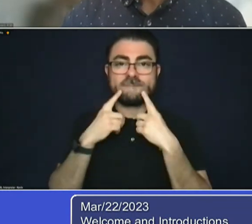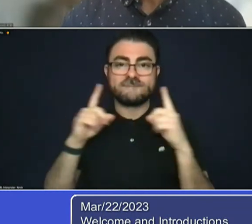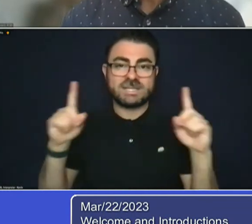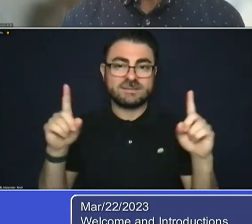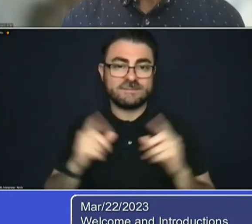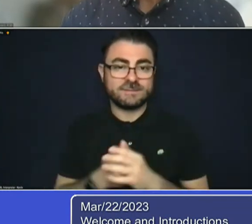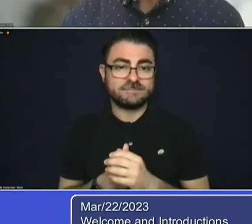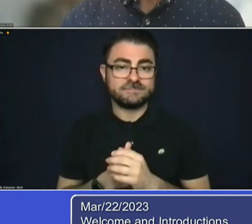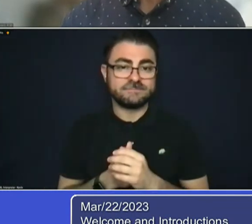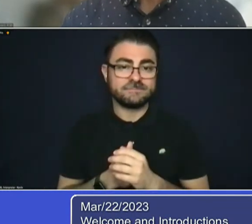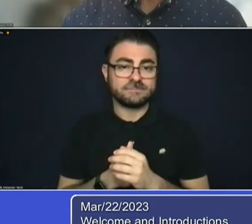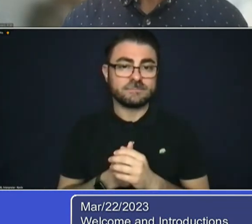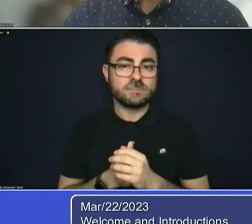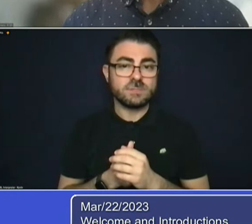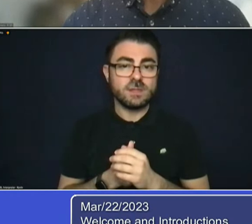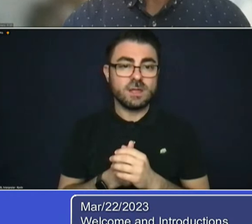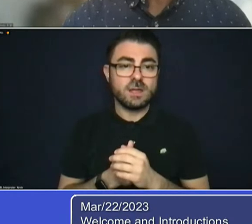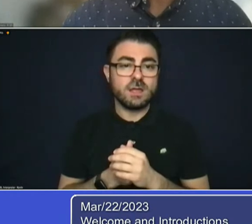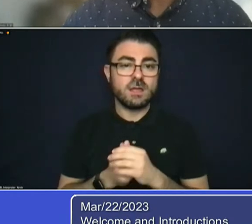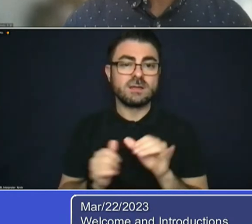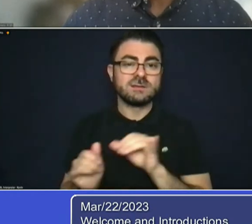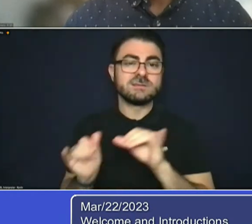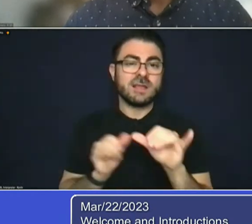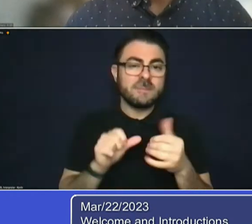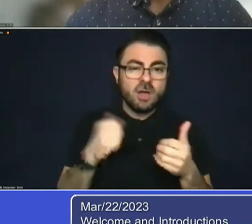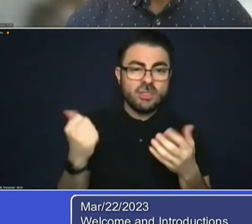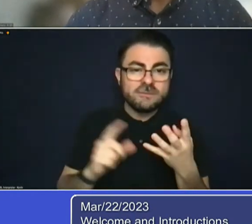AND MORE EFFECTIVELY, AS WELL AS